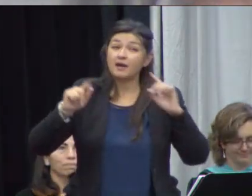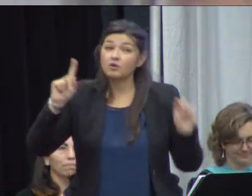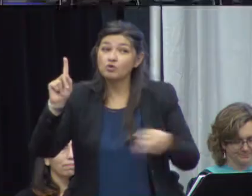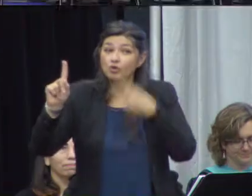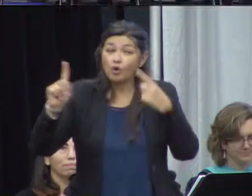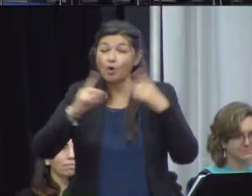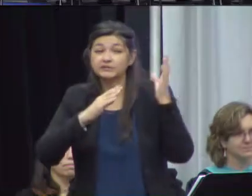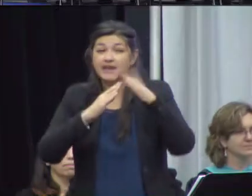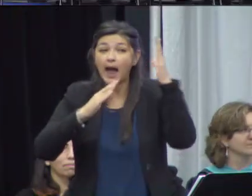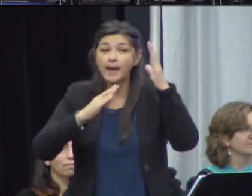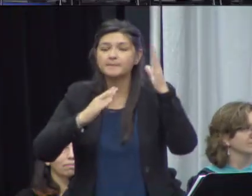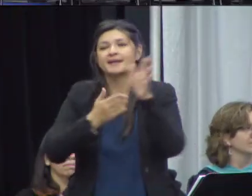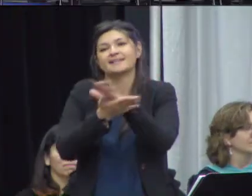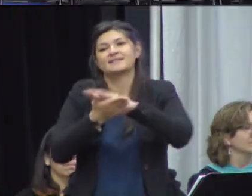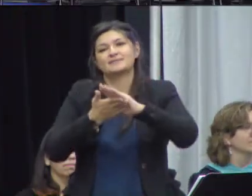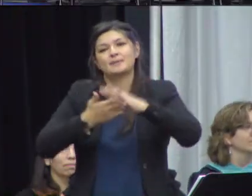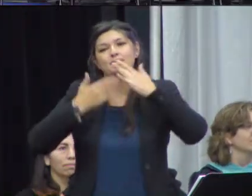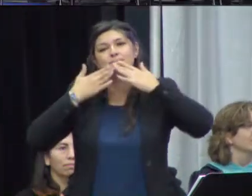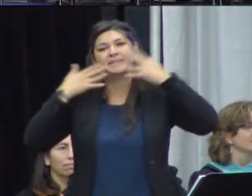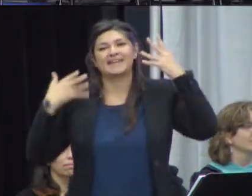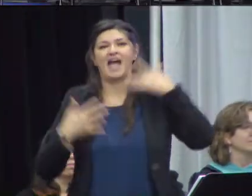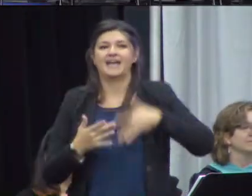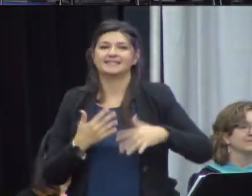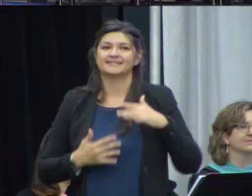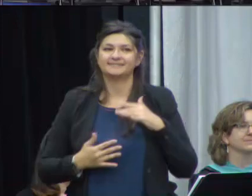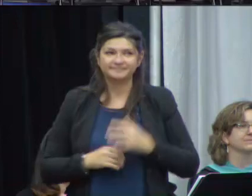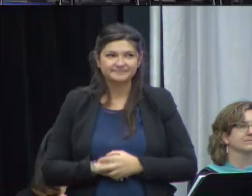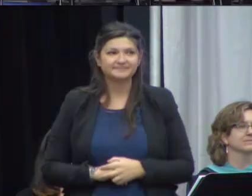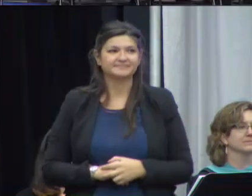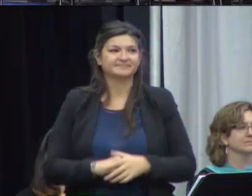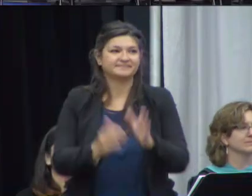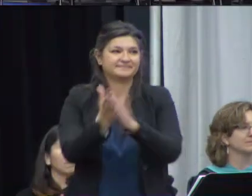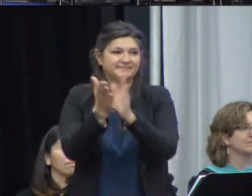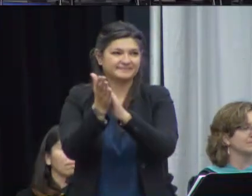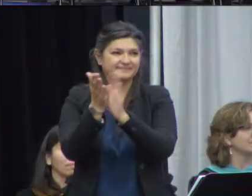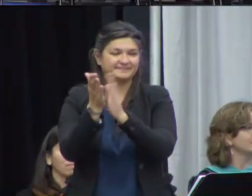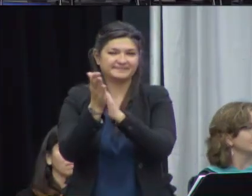(audience applauds)